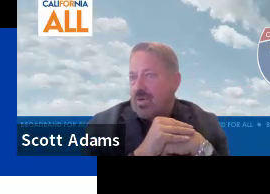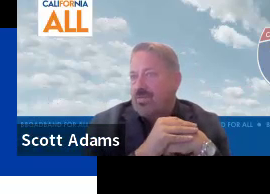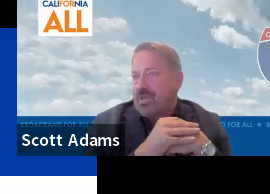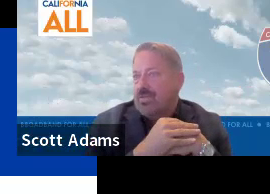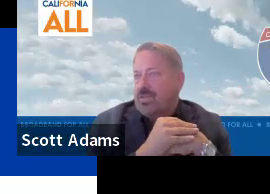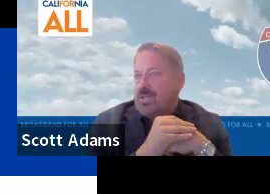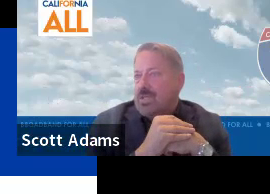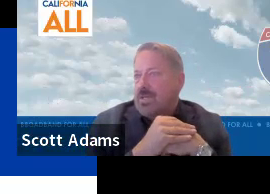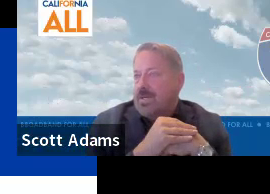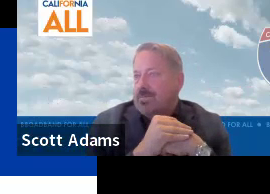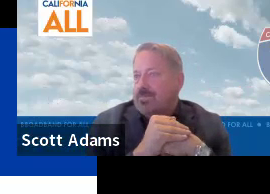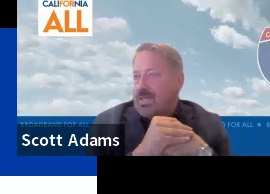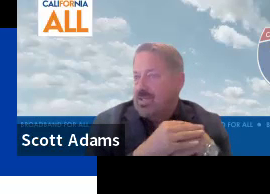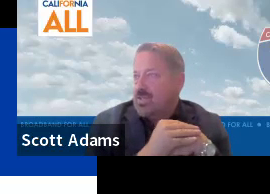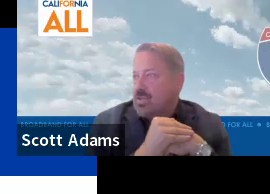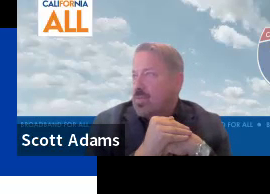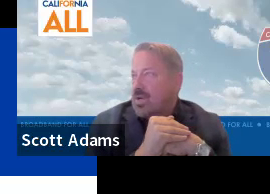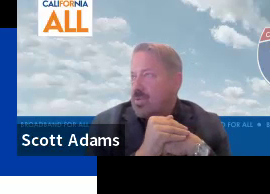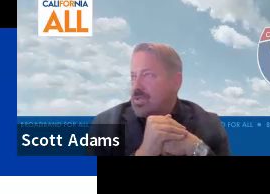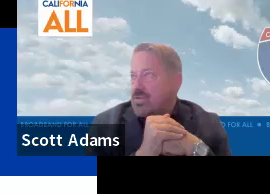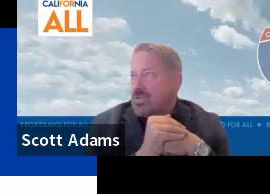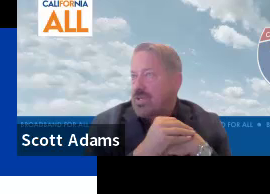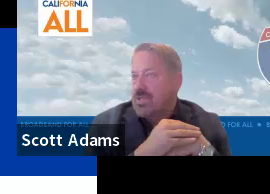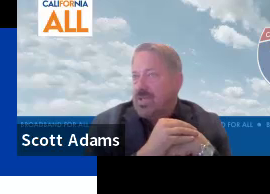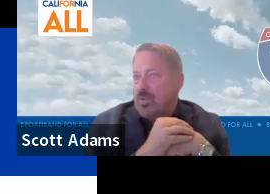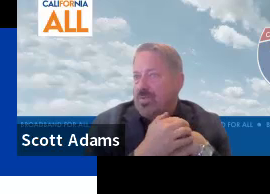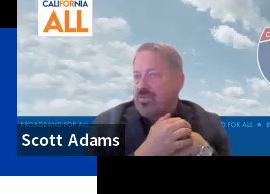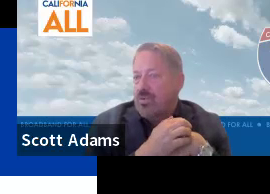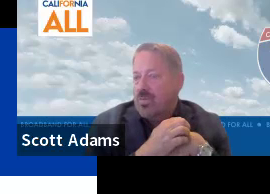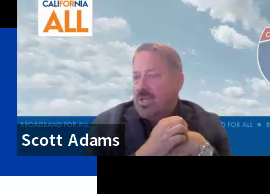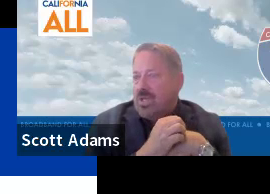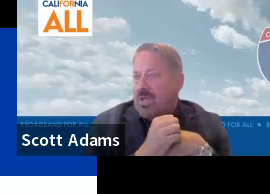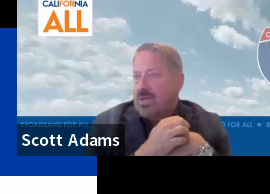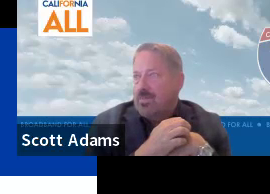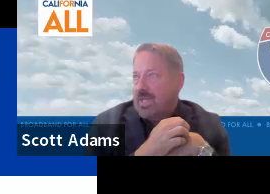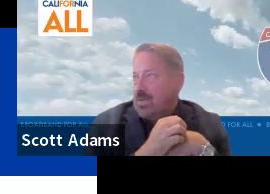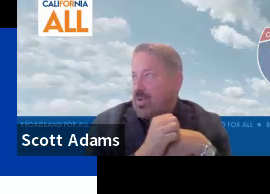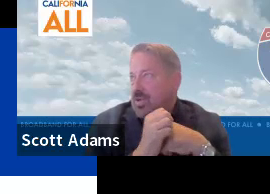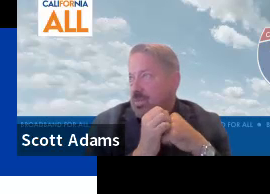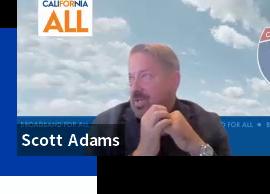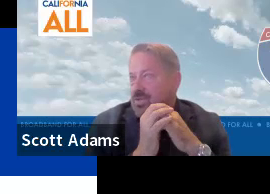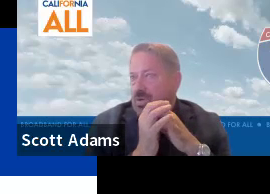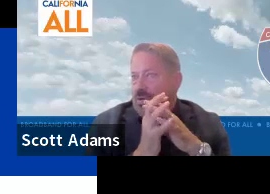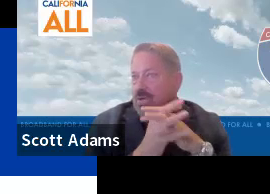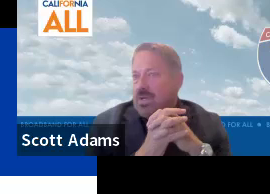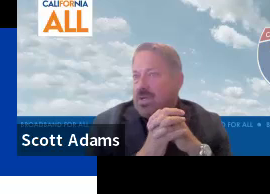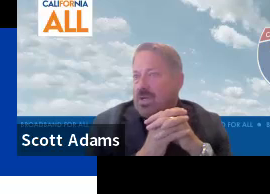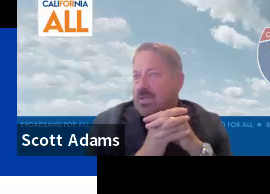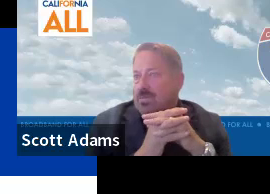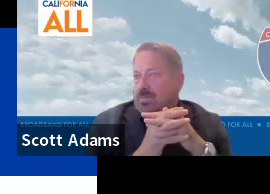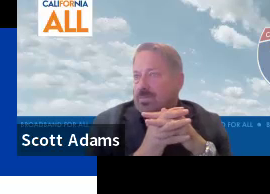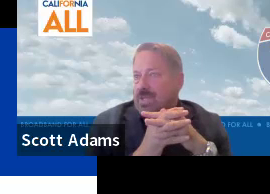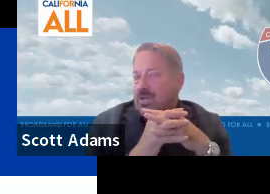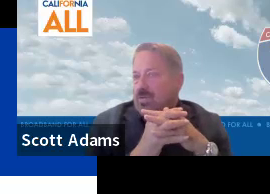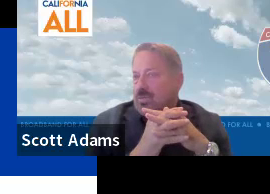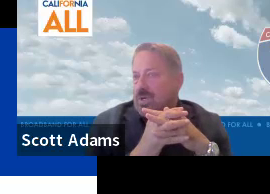referenced and additional market research to help inform any procurements or, you know,